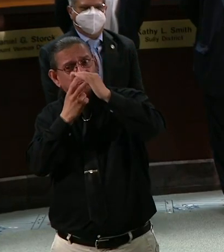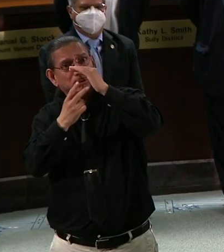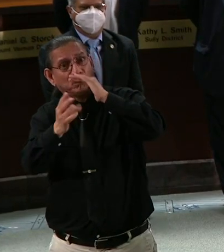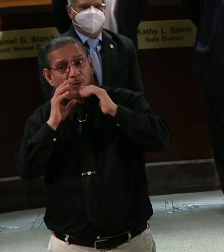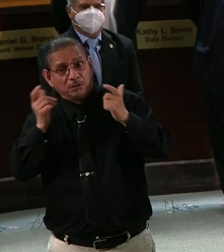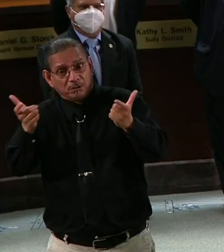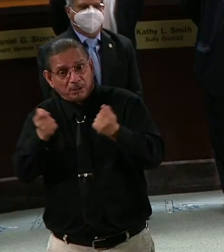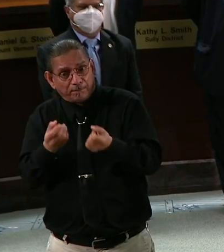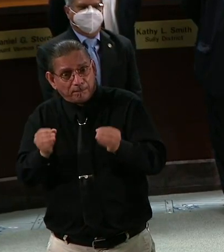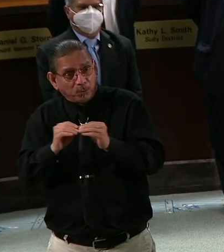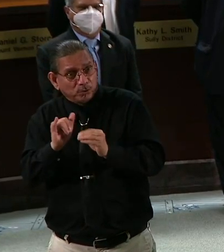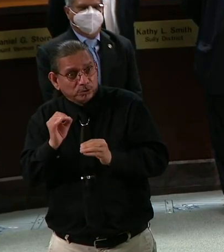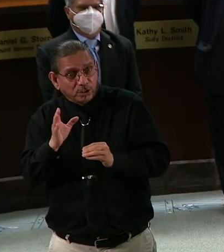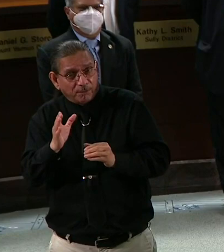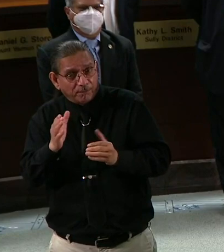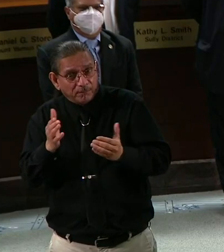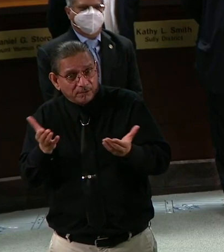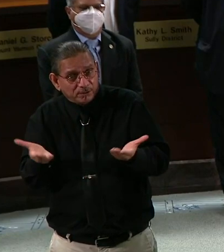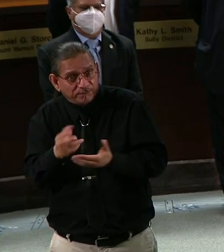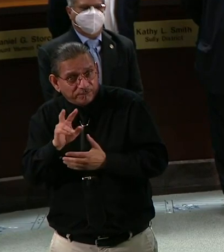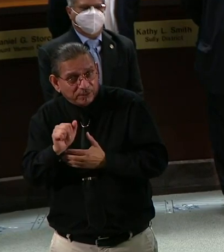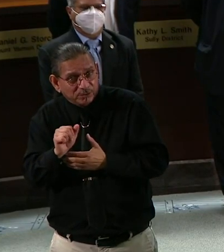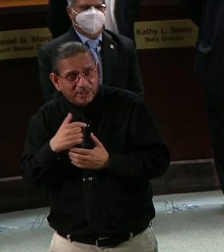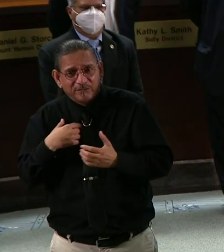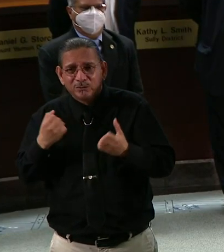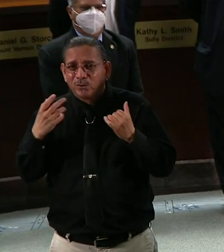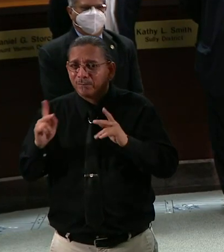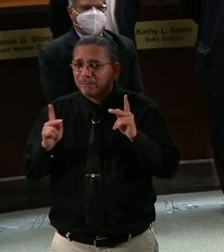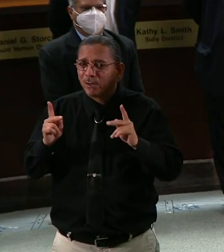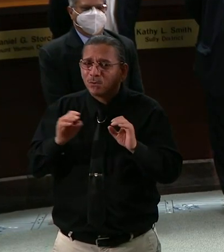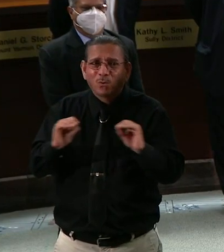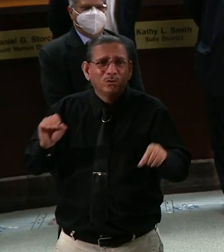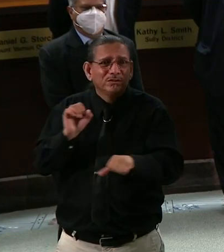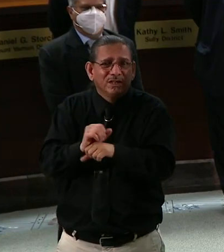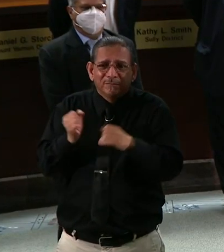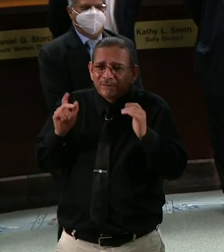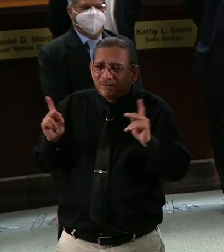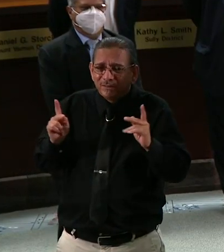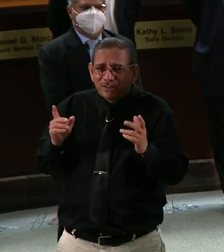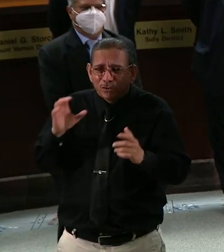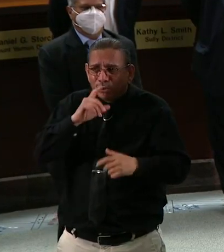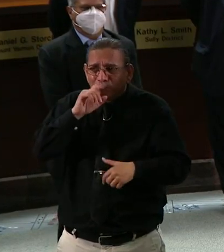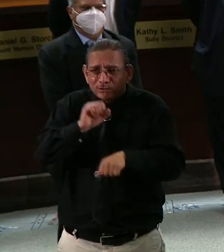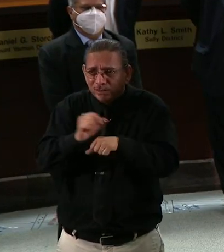THIS. TRYING TO. IN NINETEEN THE YOU FORESEE BRING MORE TO